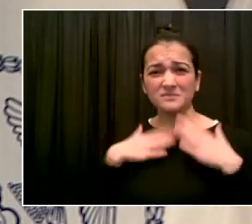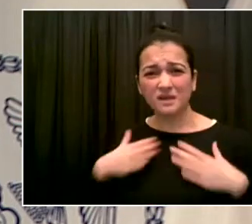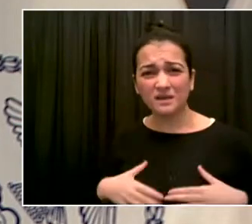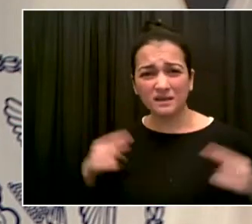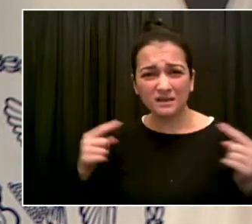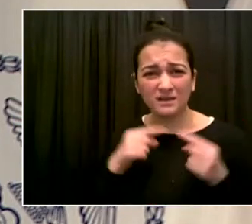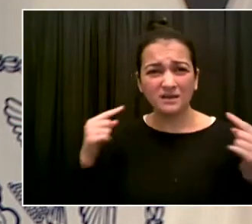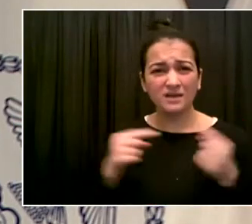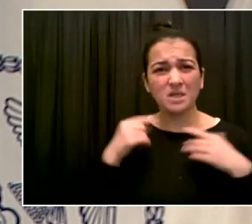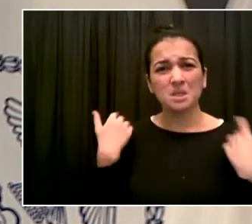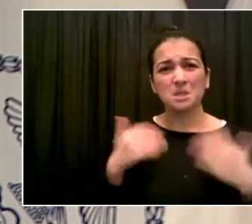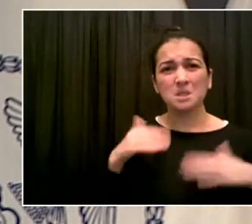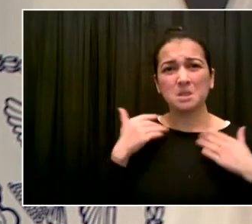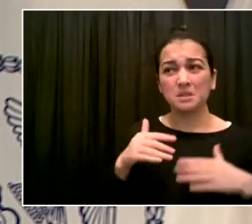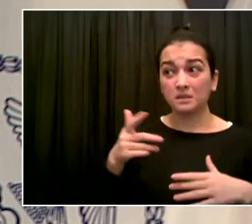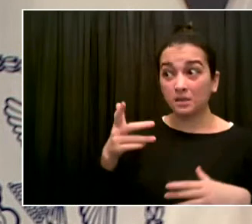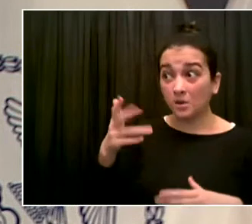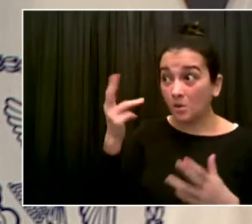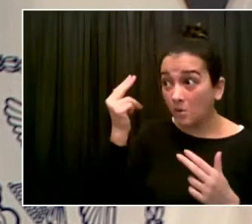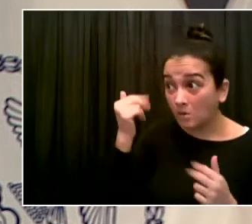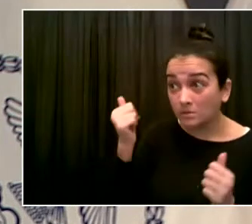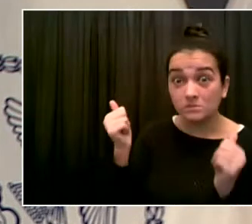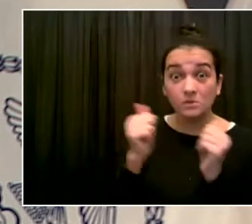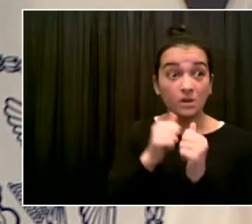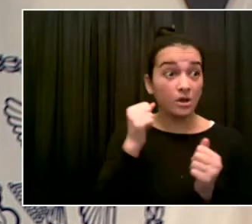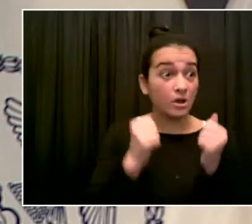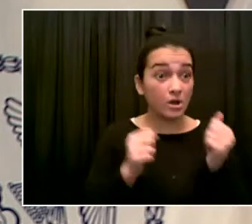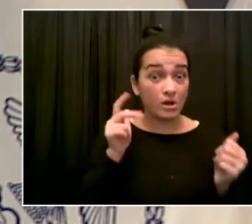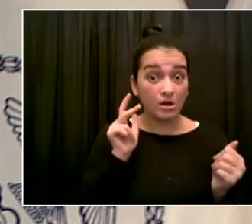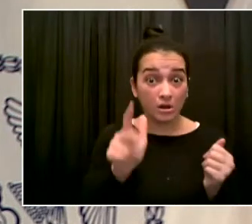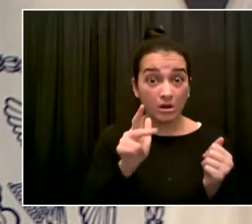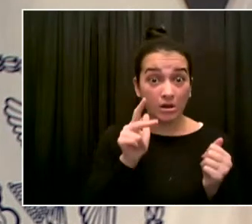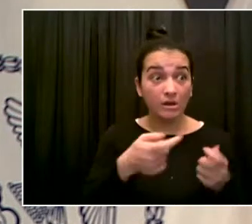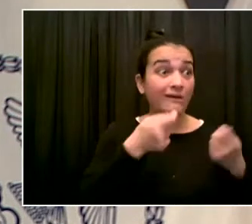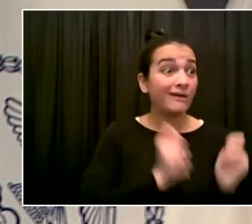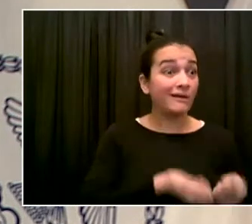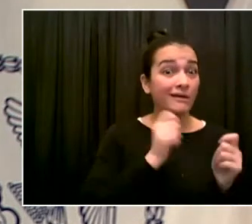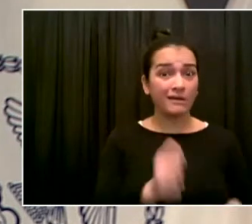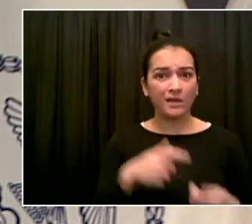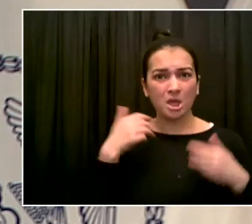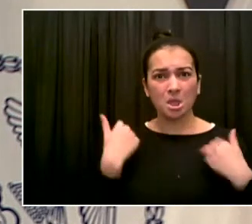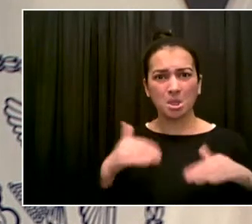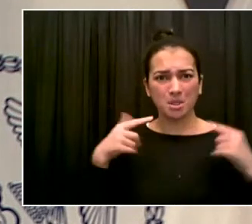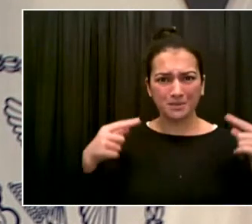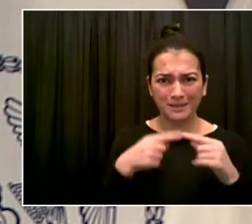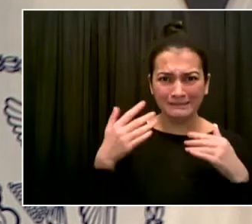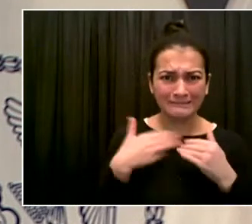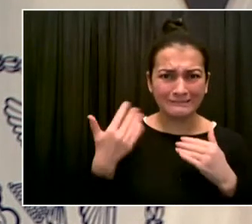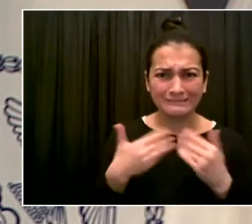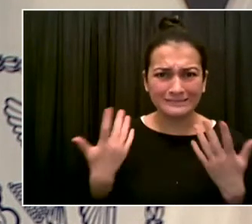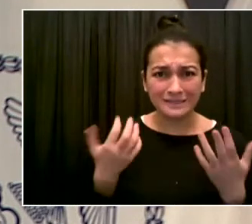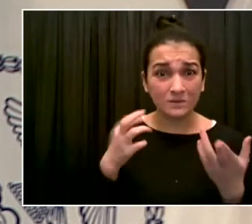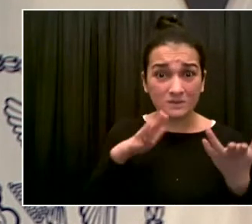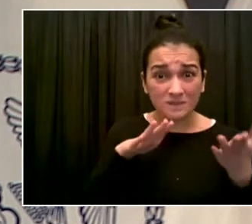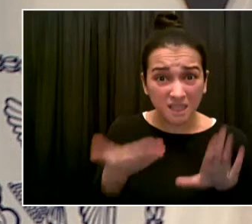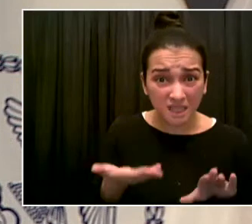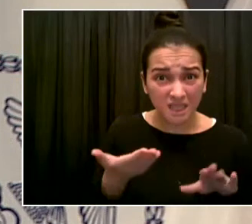HORRIBLE IMAGES OF CRASH ESWITH HORSES AND HORSES IN PAIN